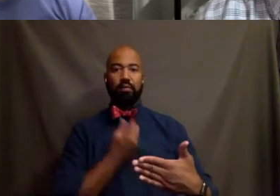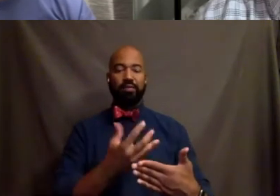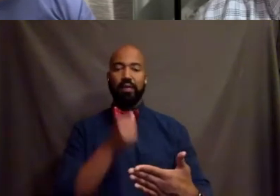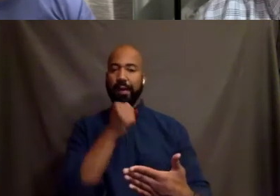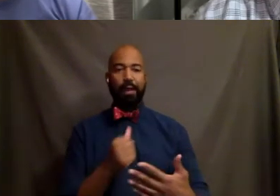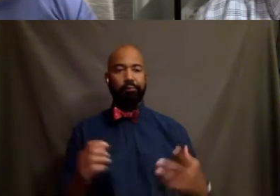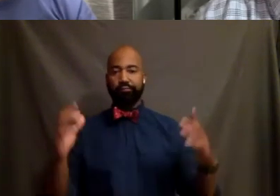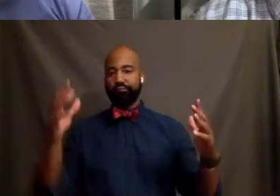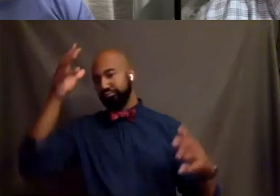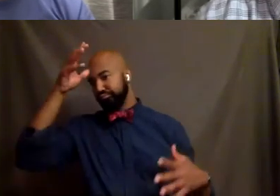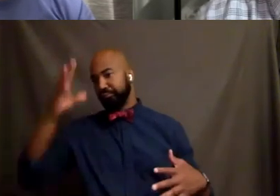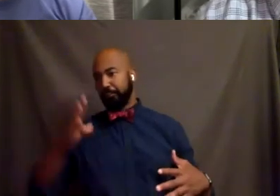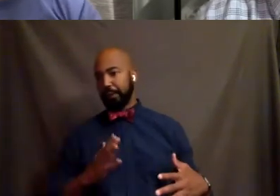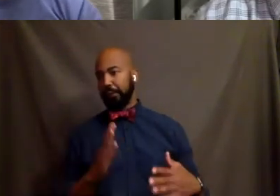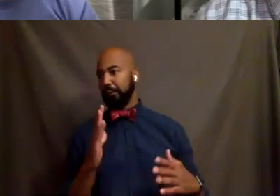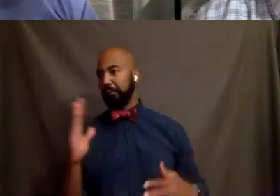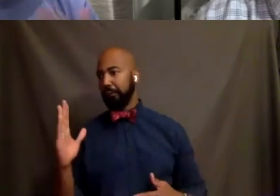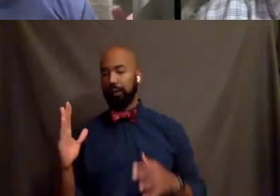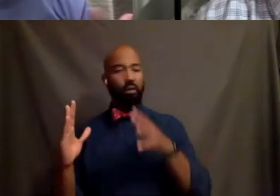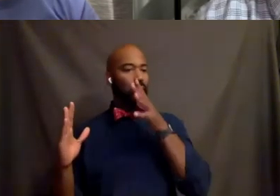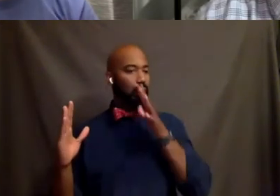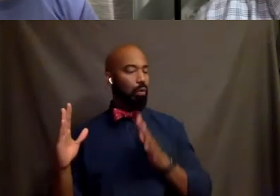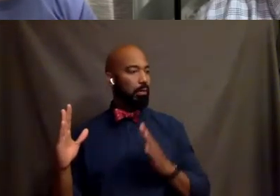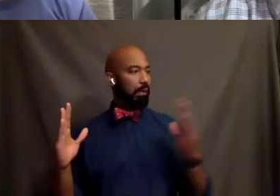essentially would be the primary motivation I would say.